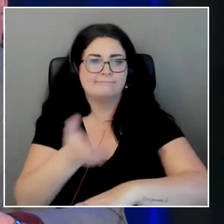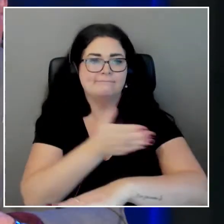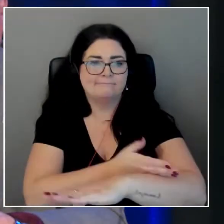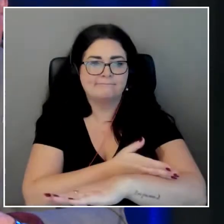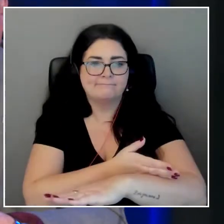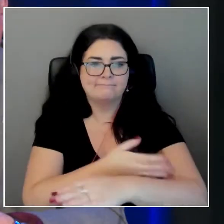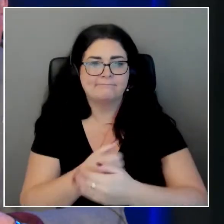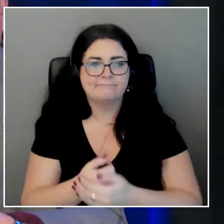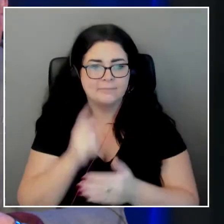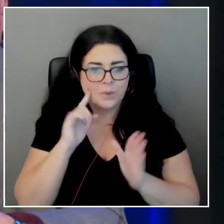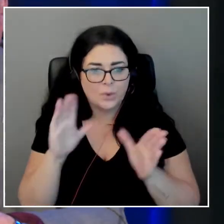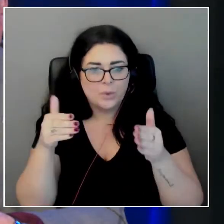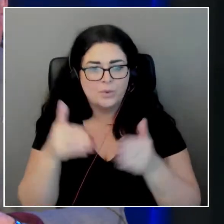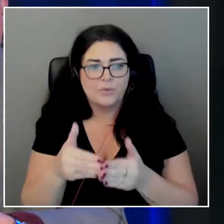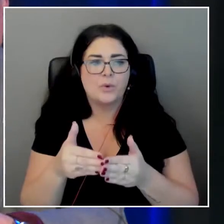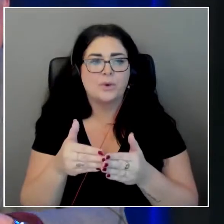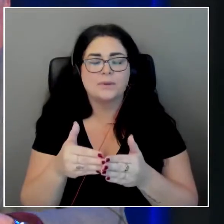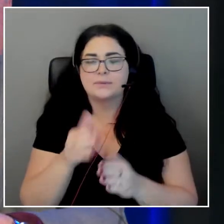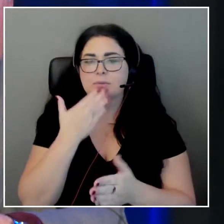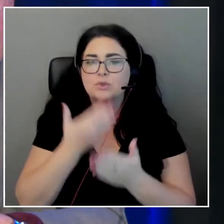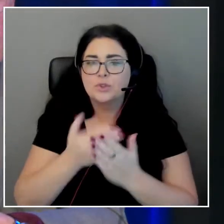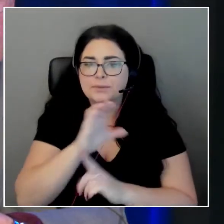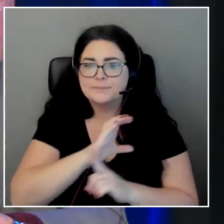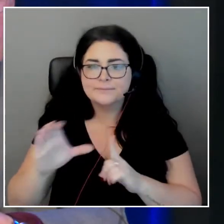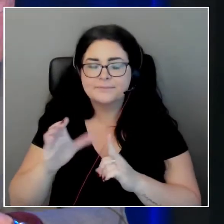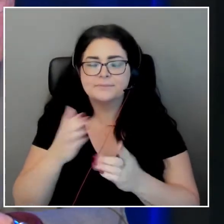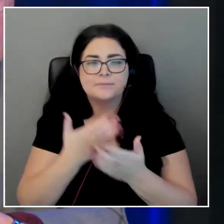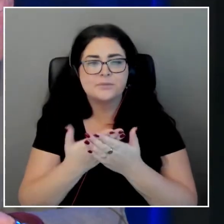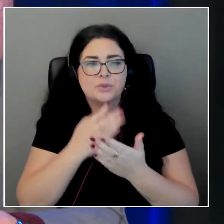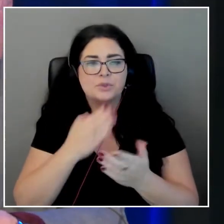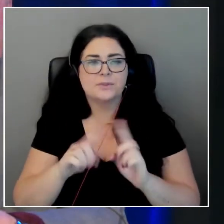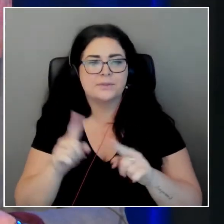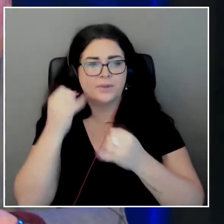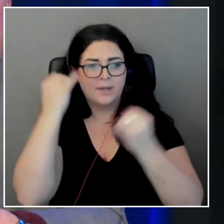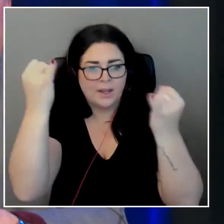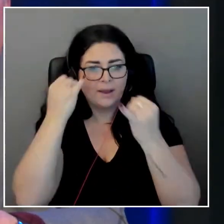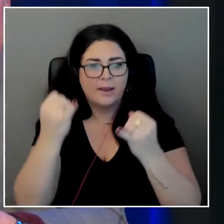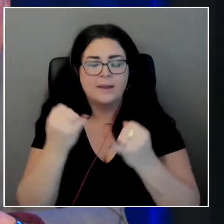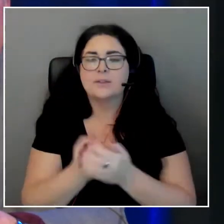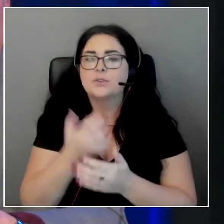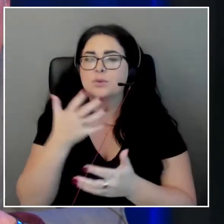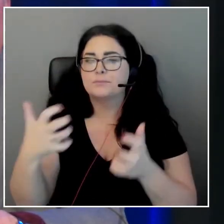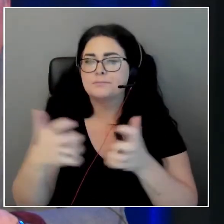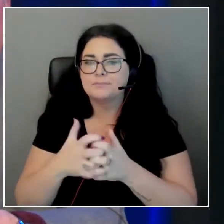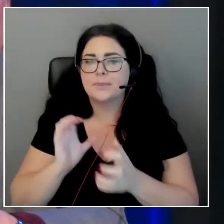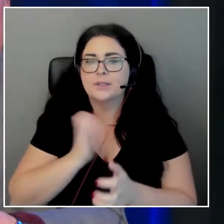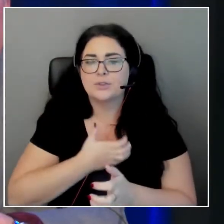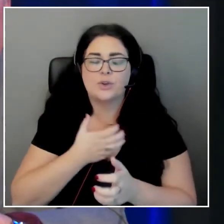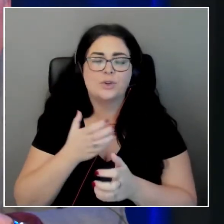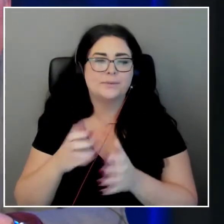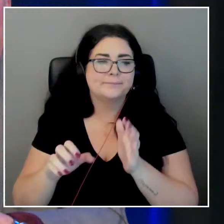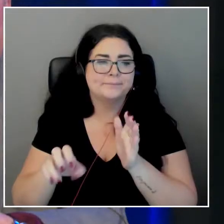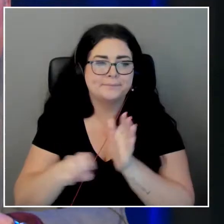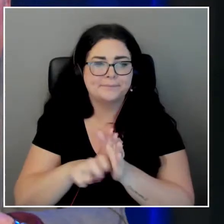building a culture of innovation that will modernize our customer's journey. Central to our success is our continued focus on